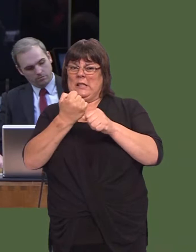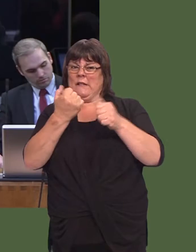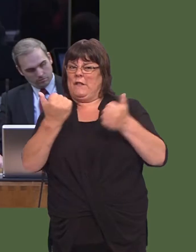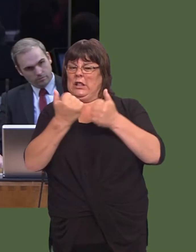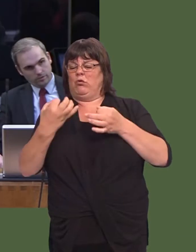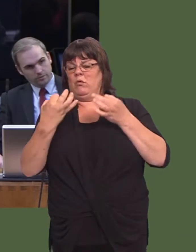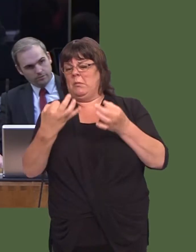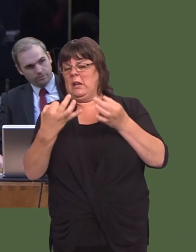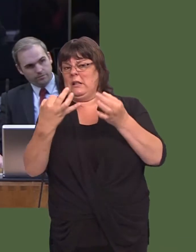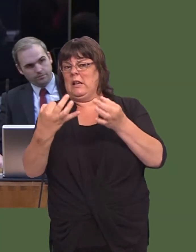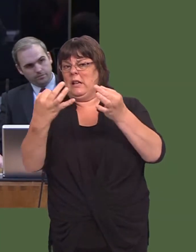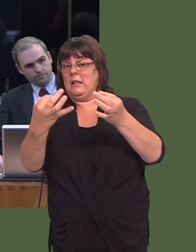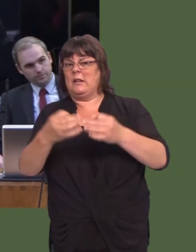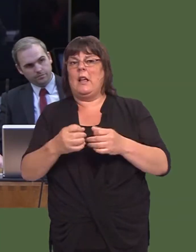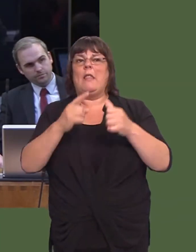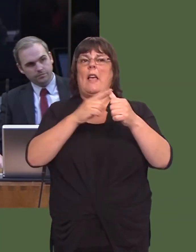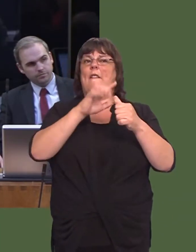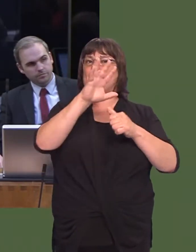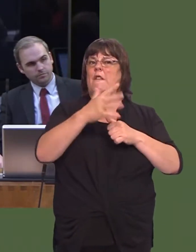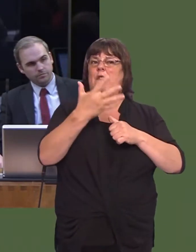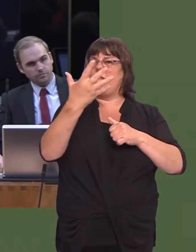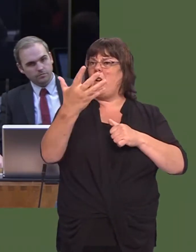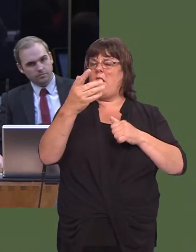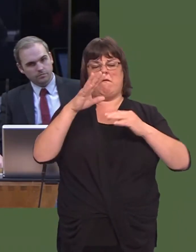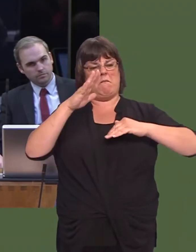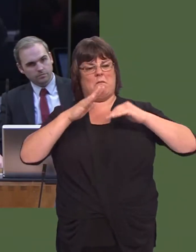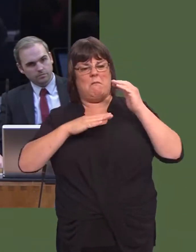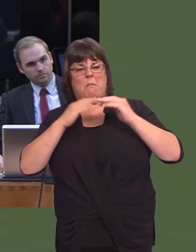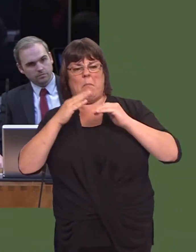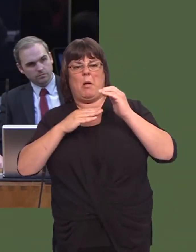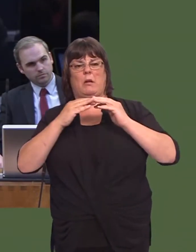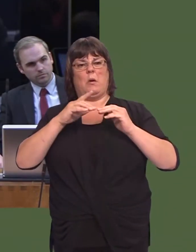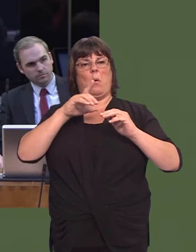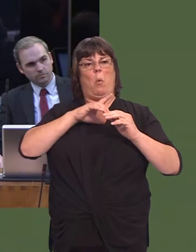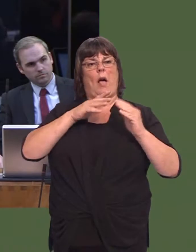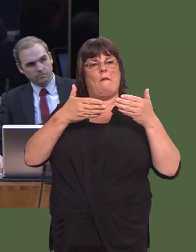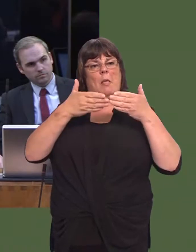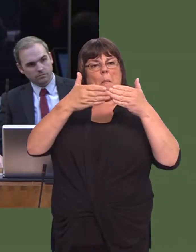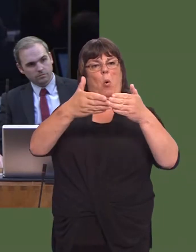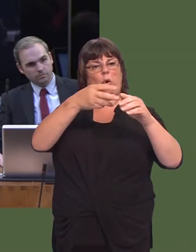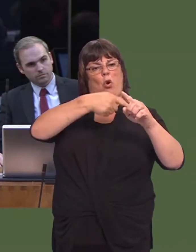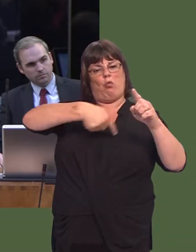That connection was never truly completed; the A55 was built to the surrounds of the